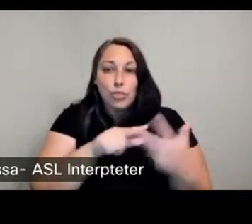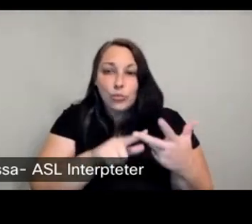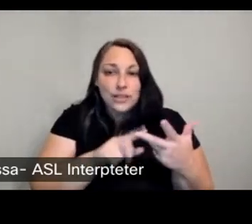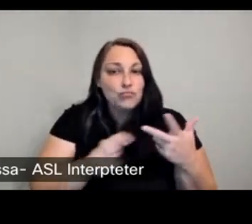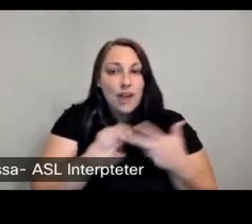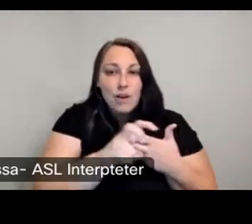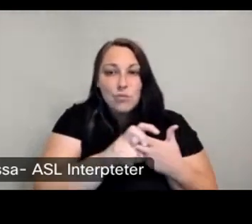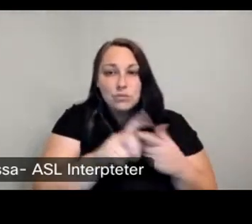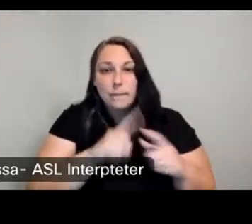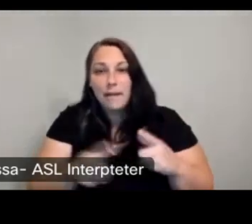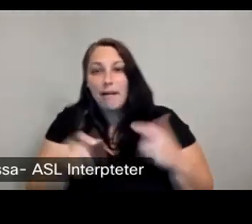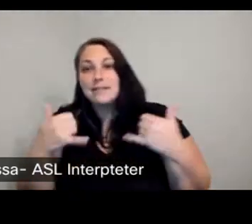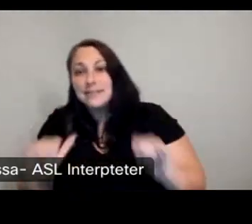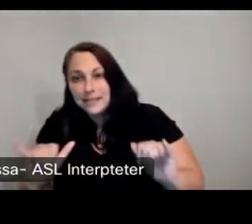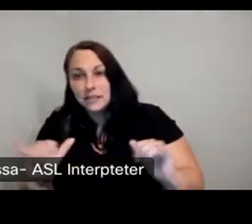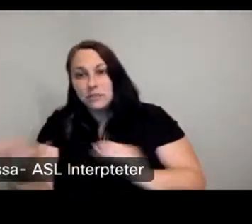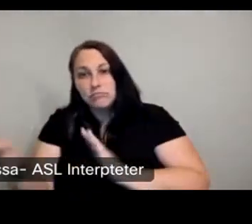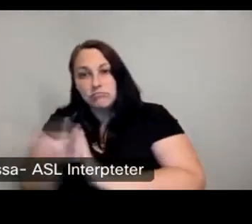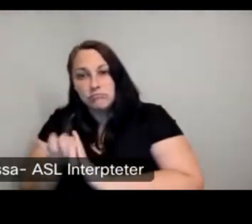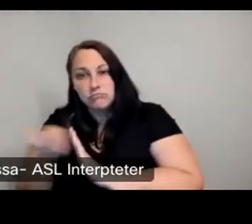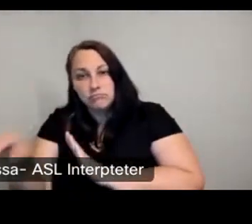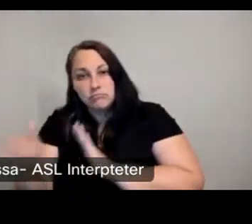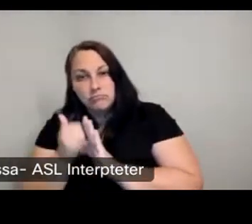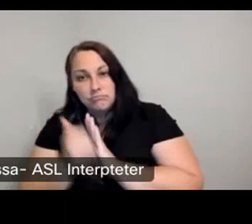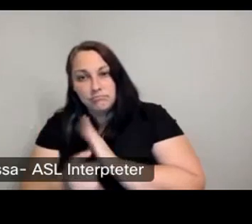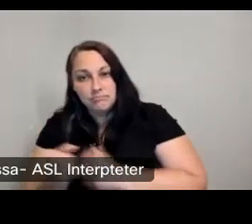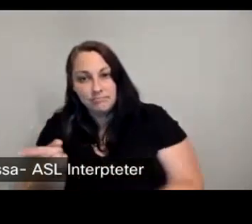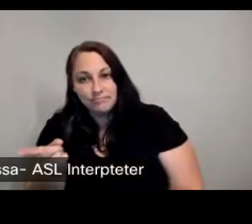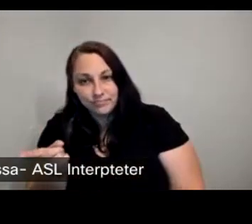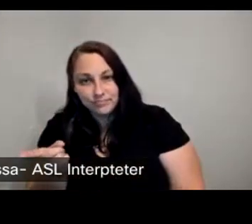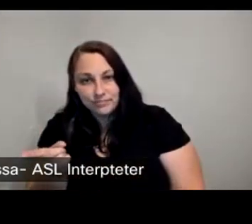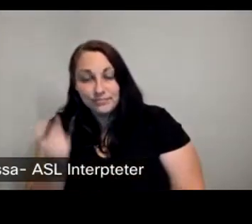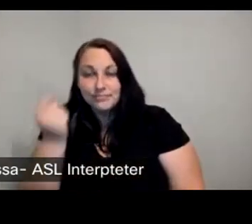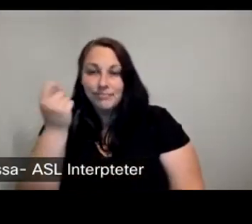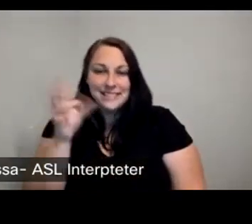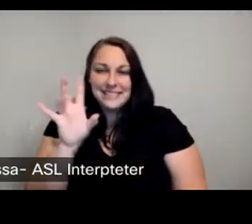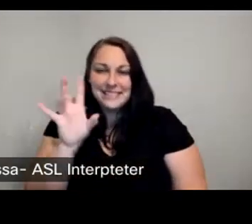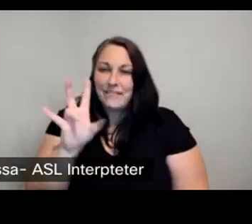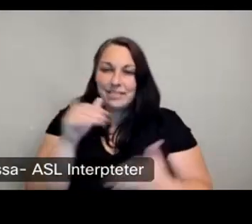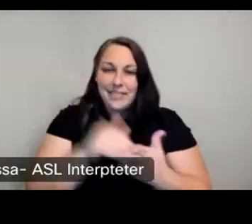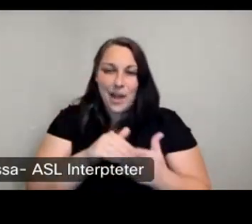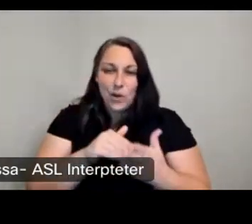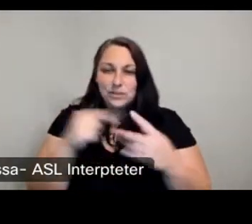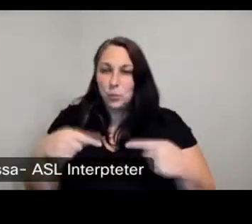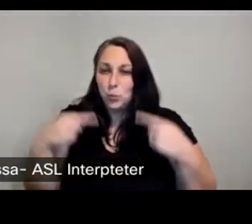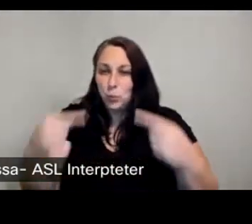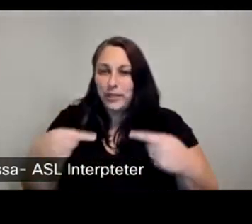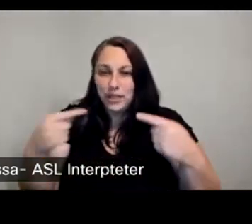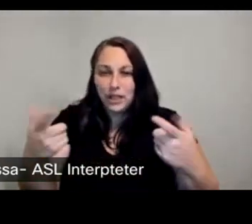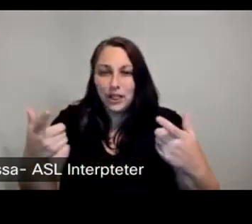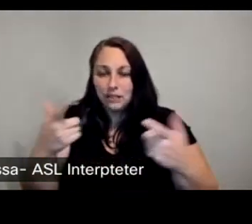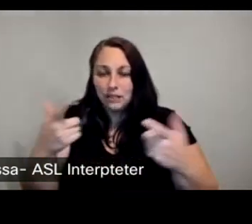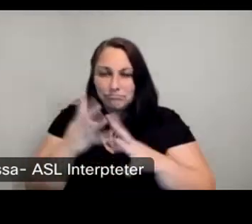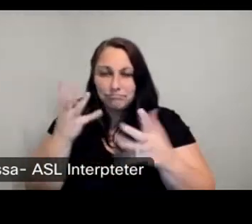even even with the 7 000 series buses uh wheel situation very low wait times I mean now I'm